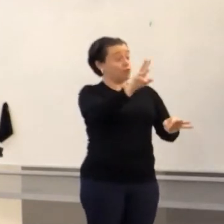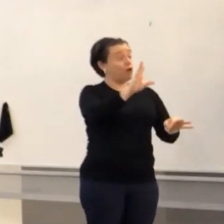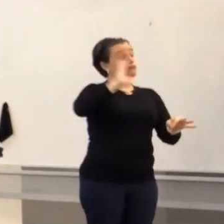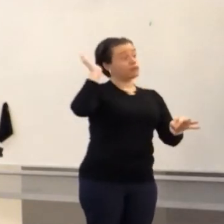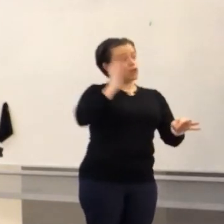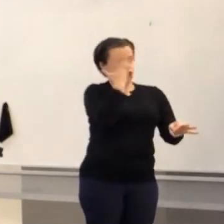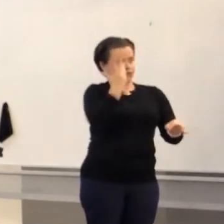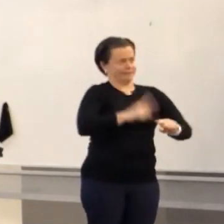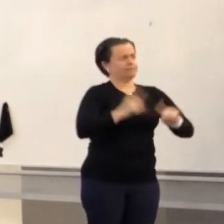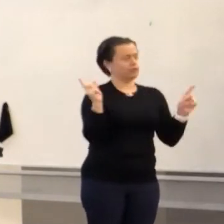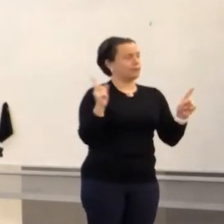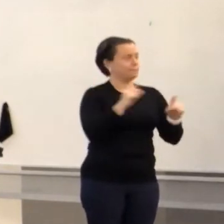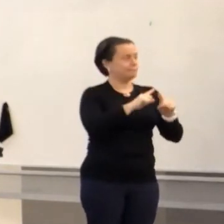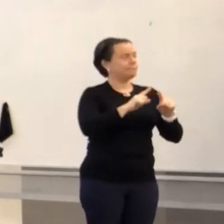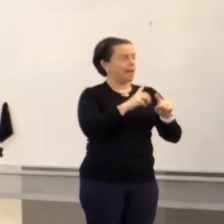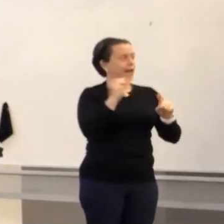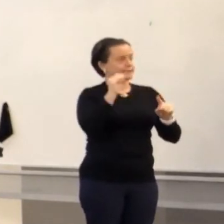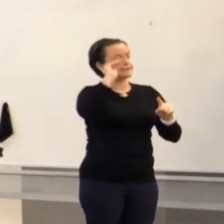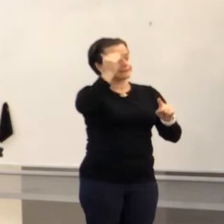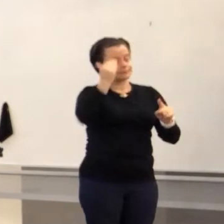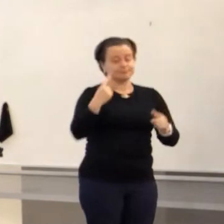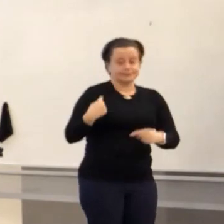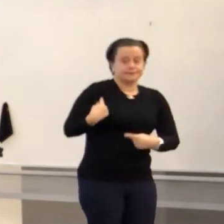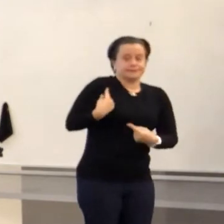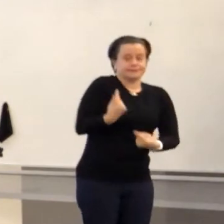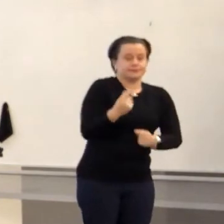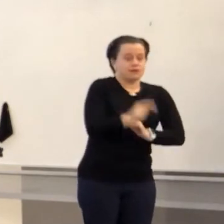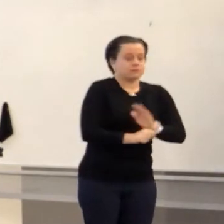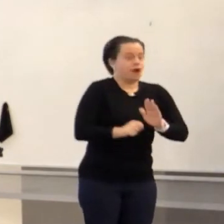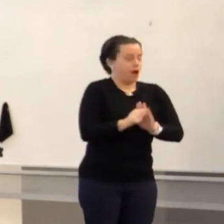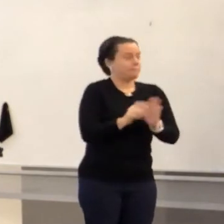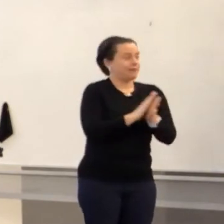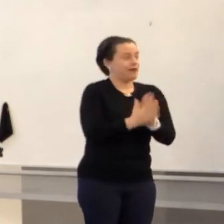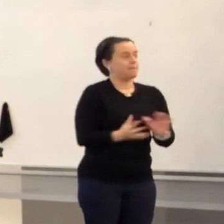quite challenging as a result mainly of a series